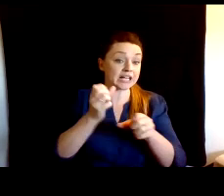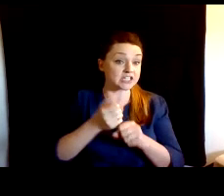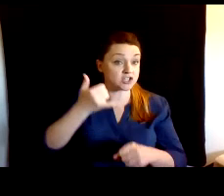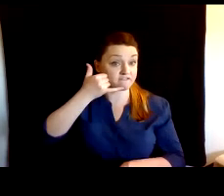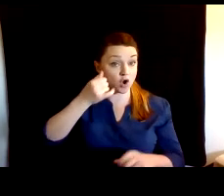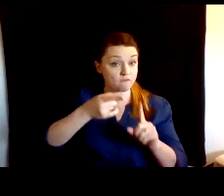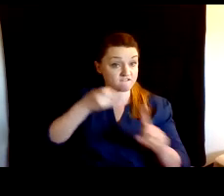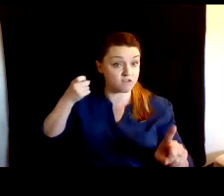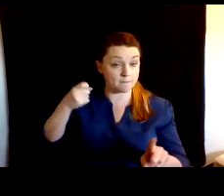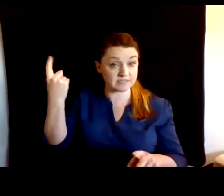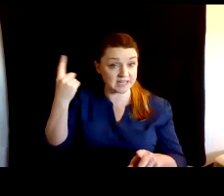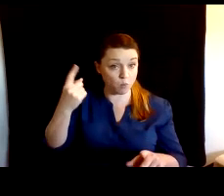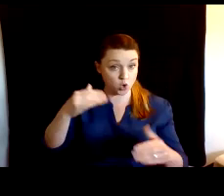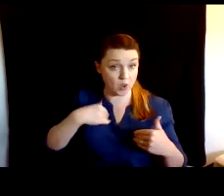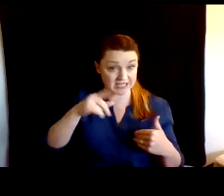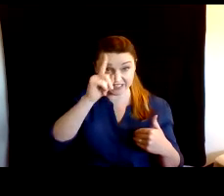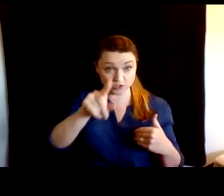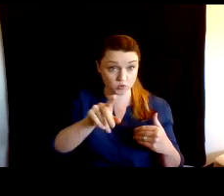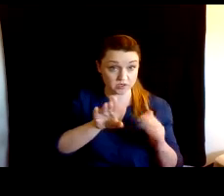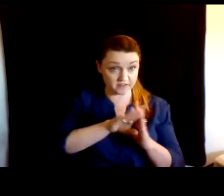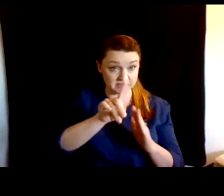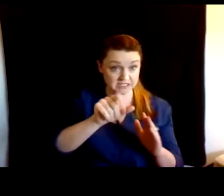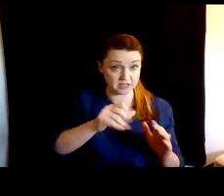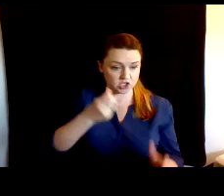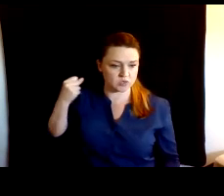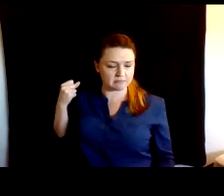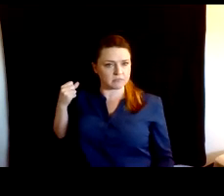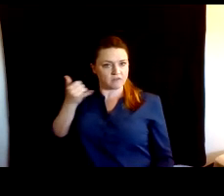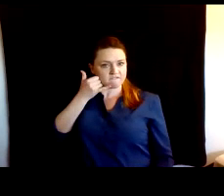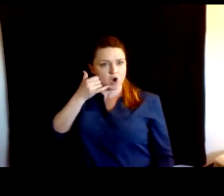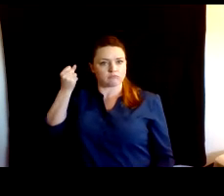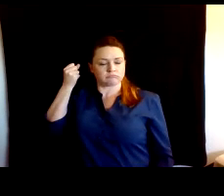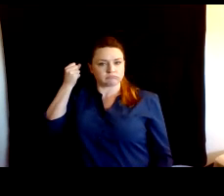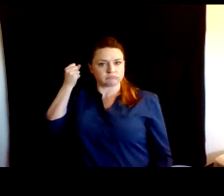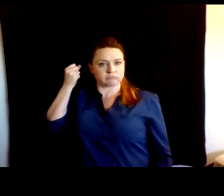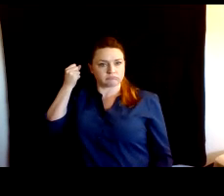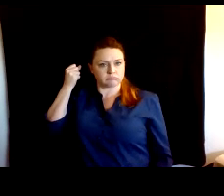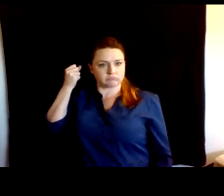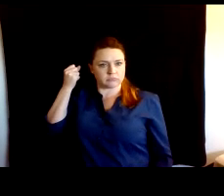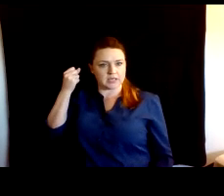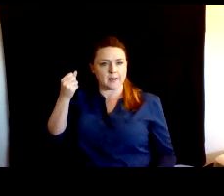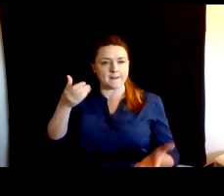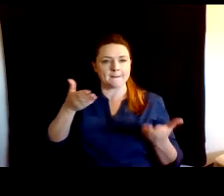or developmental disability, as a means of keeping them away from critical information or supports,